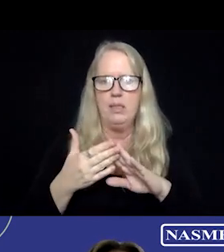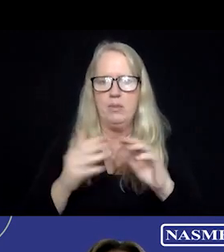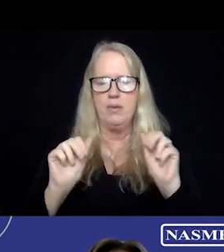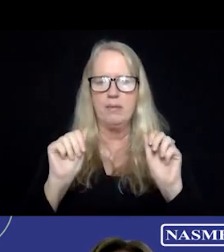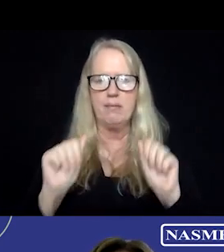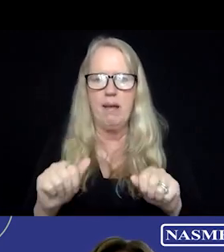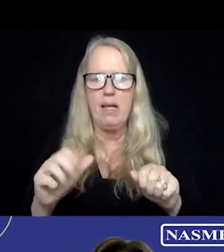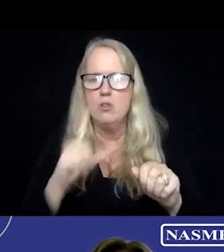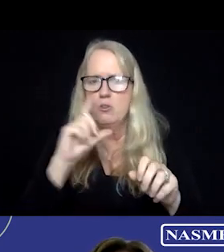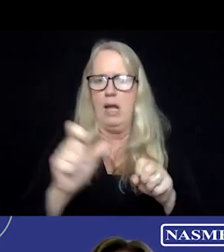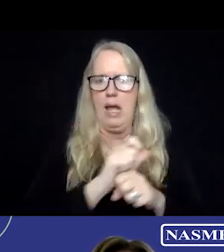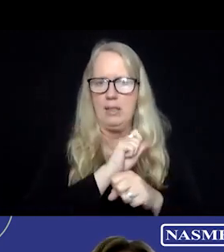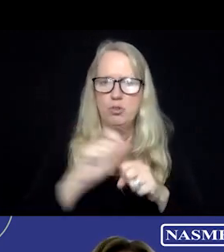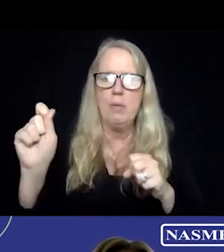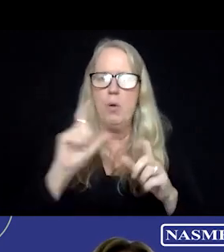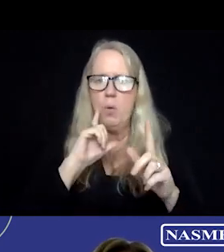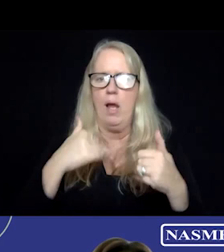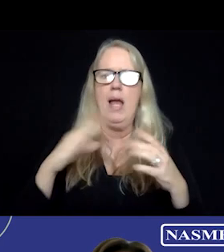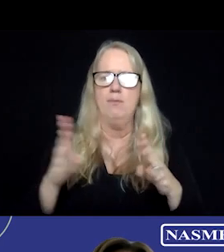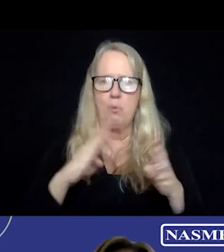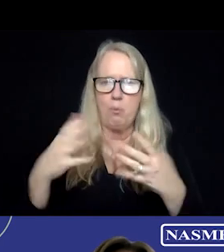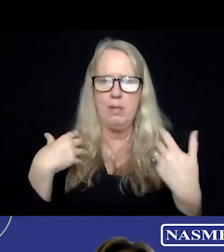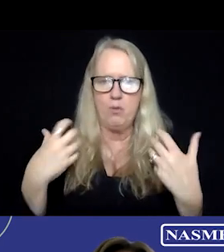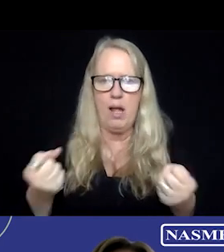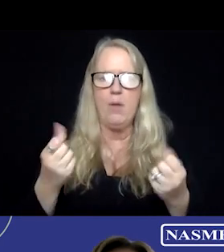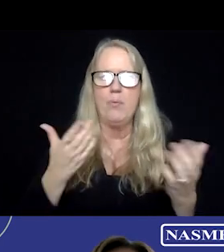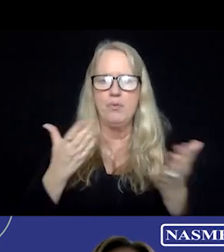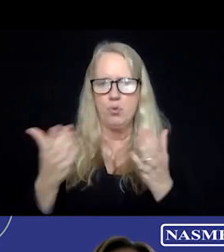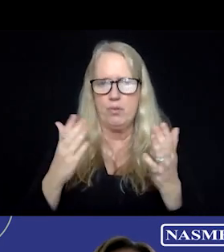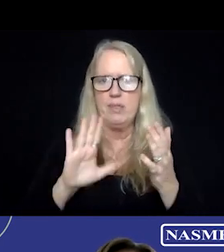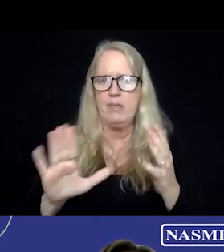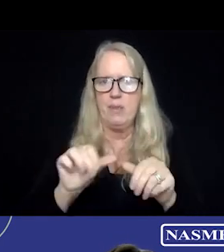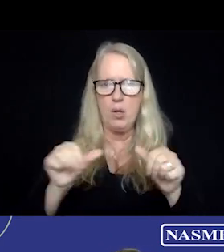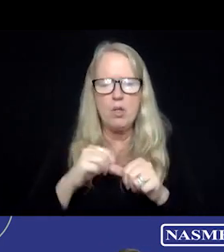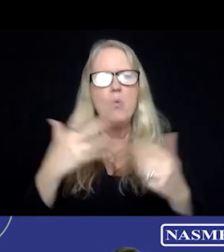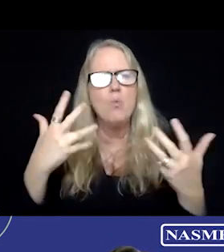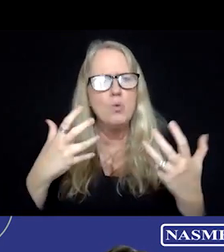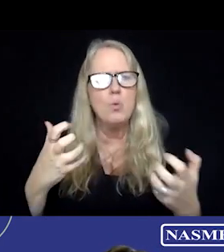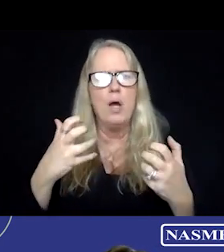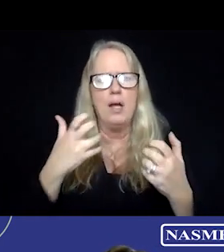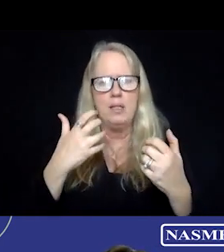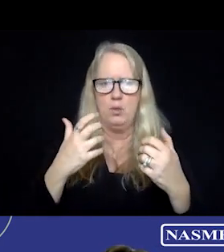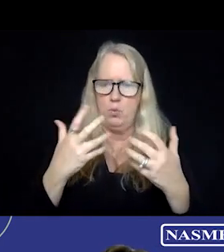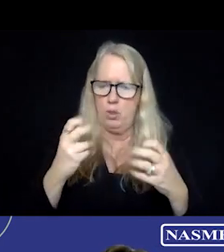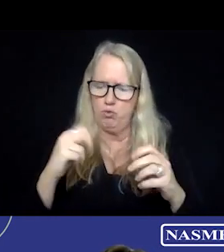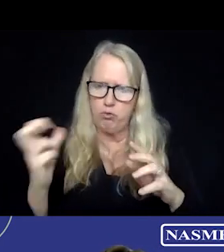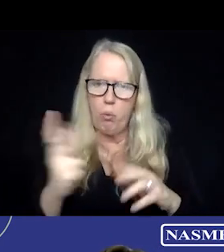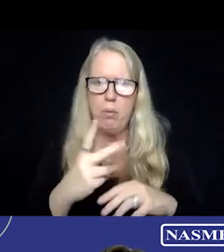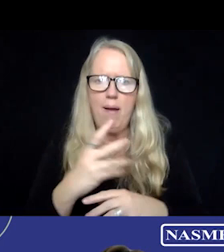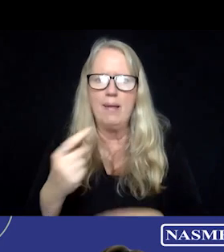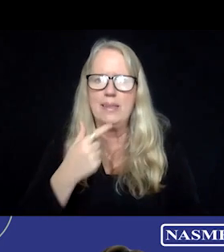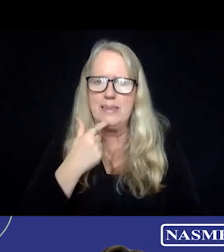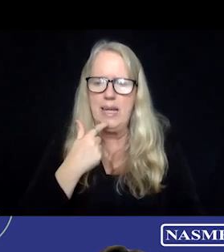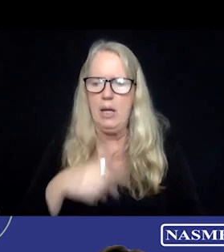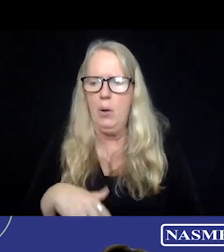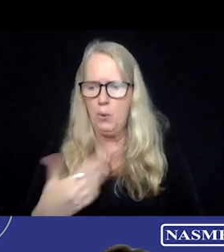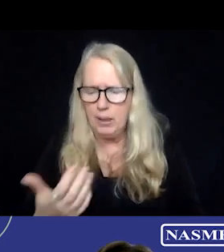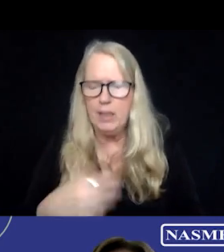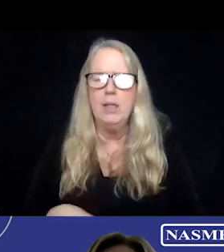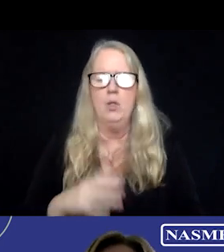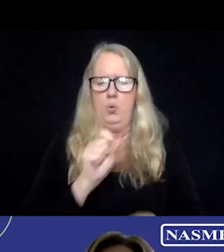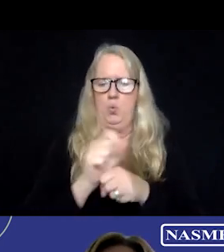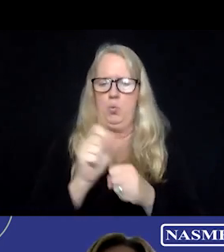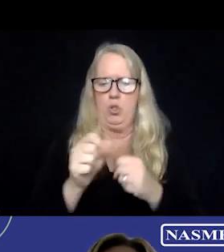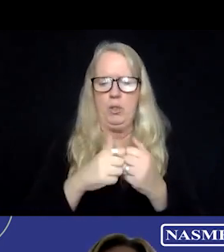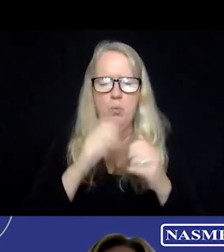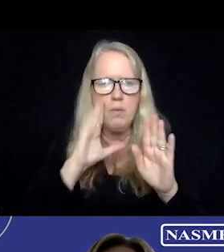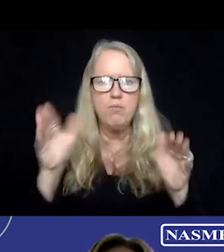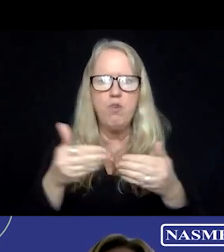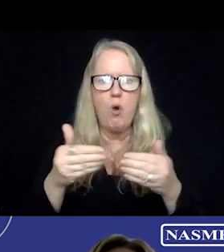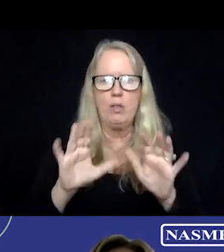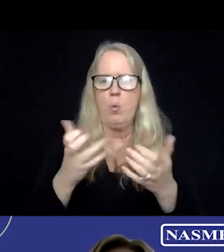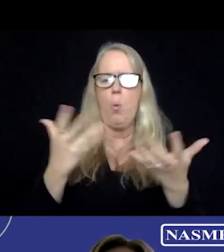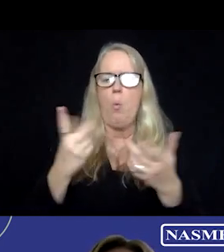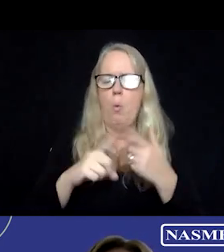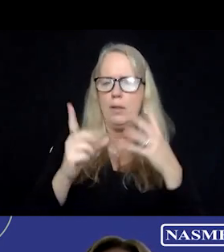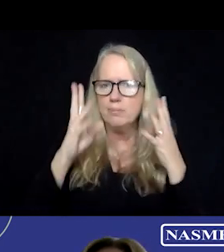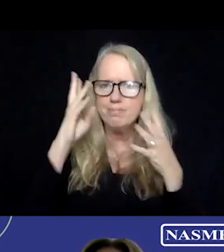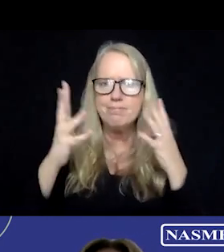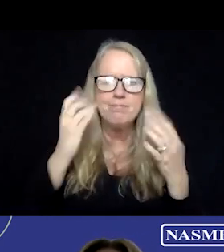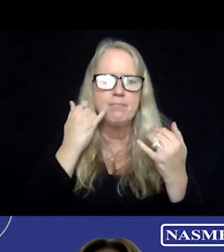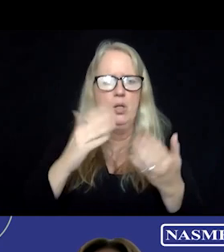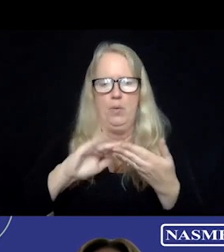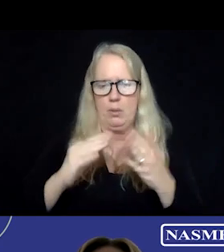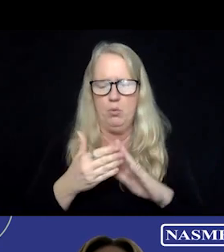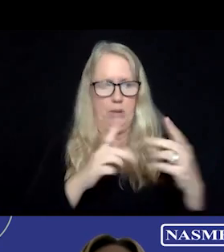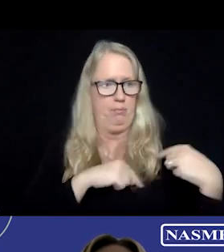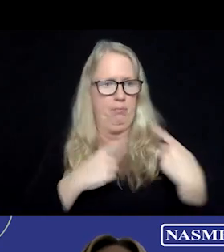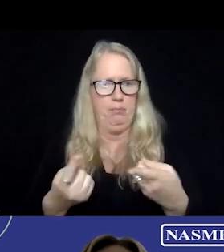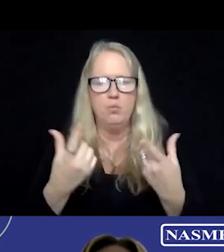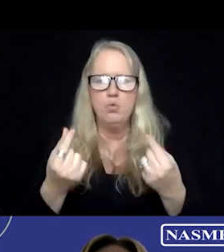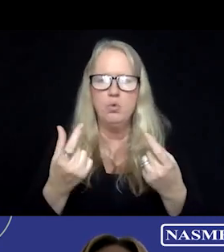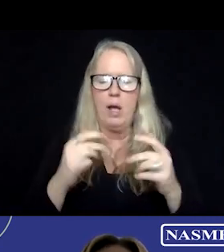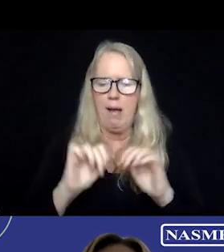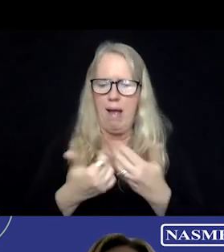SO WE WANTED TO LOOK BACK AT WHAT HAVE THEY DONE TO ADDRESS THE